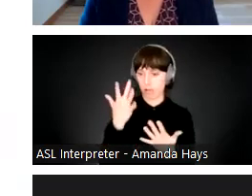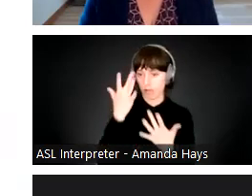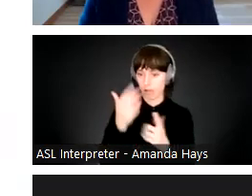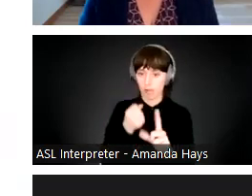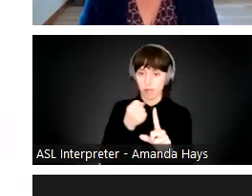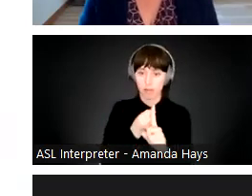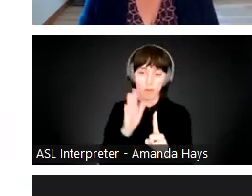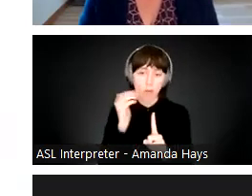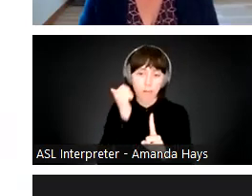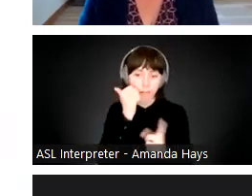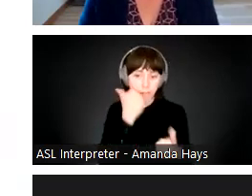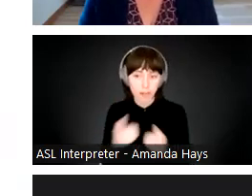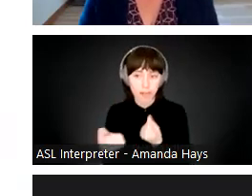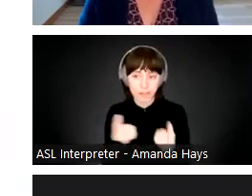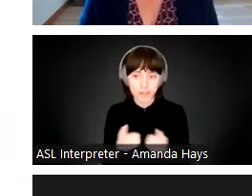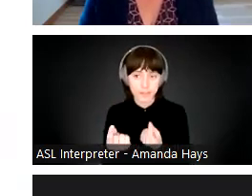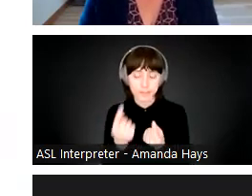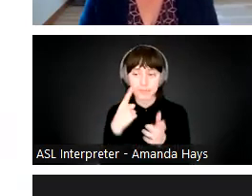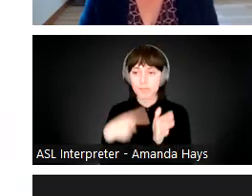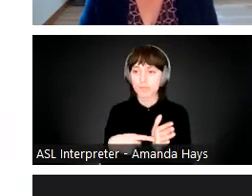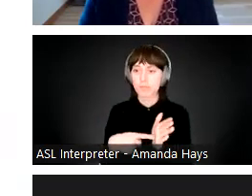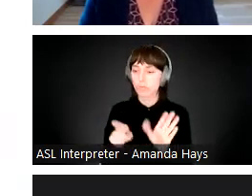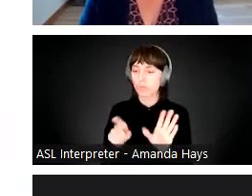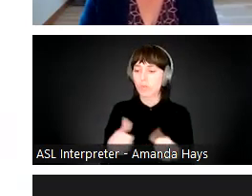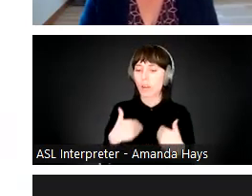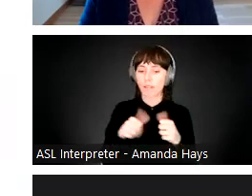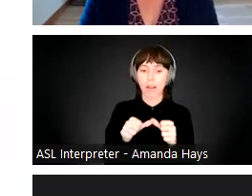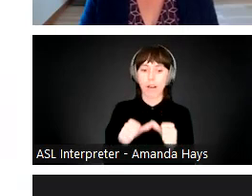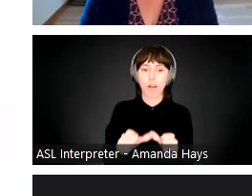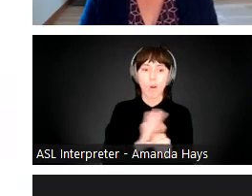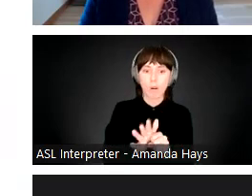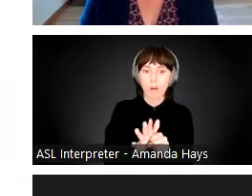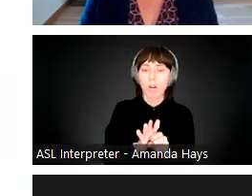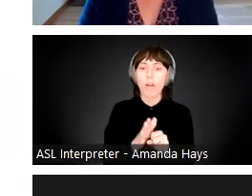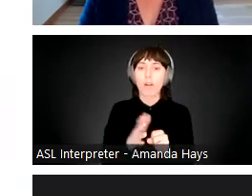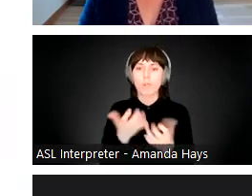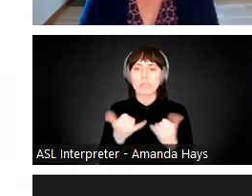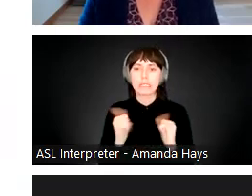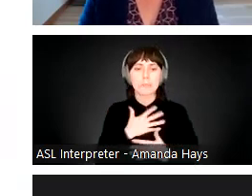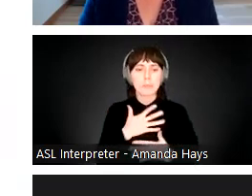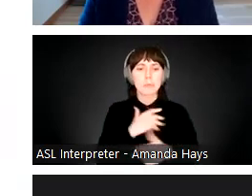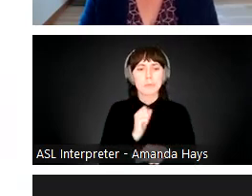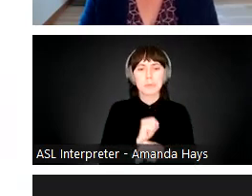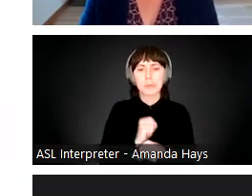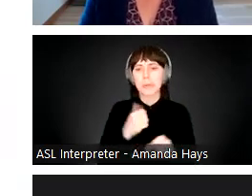living. So, you could have Long COVID but still be able to breathe, work, walk, etc.,